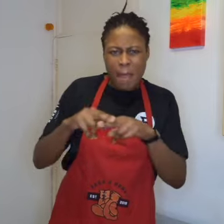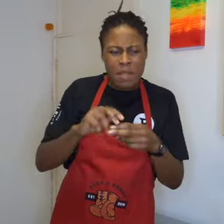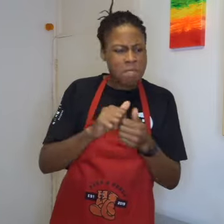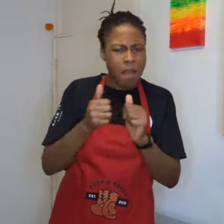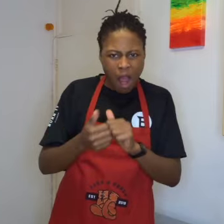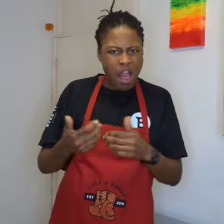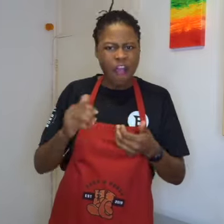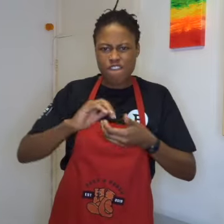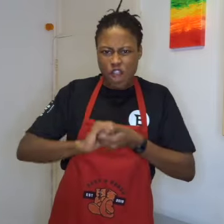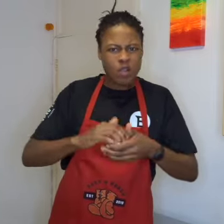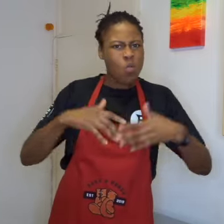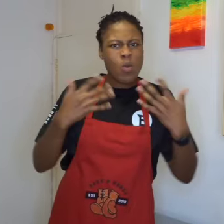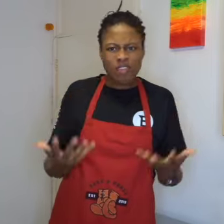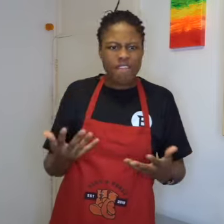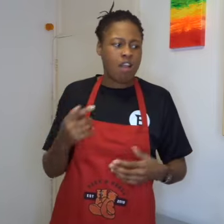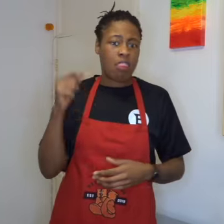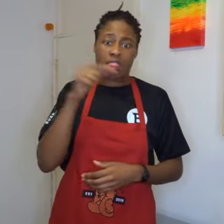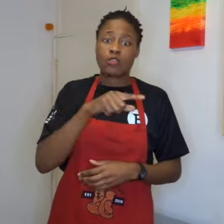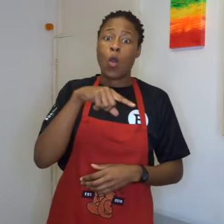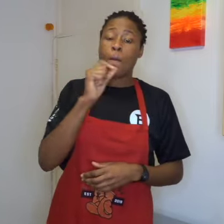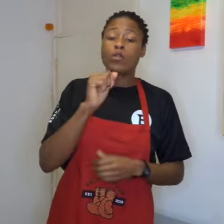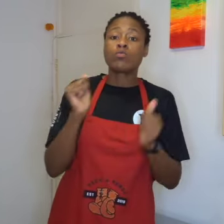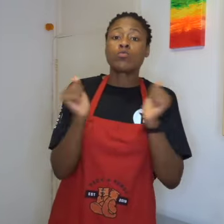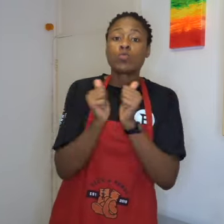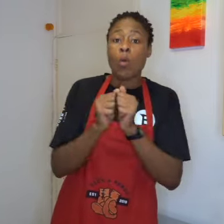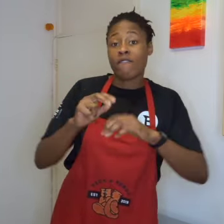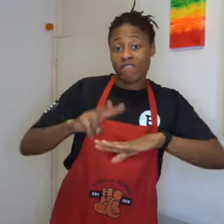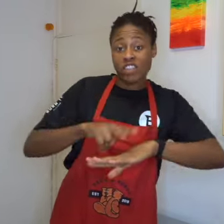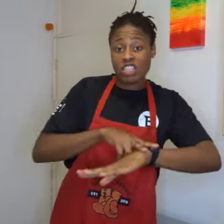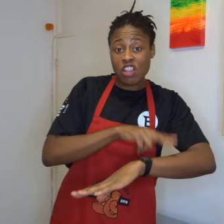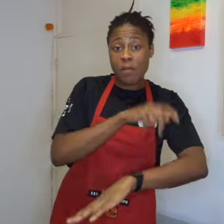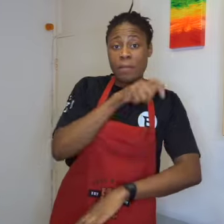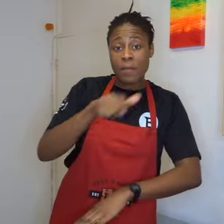you are at home. Whether you are with your family, friends, or partner. This dish is